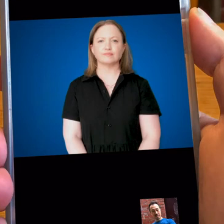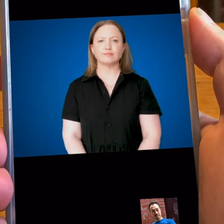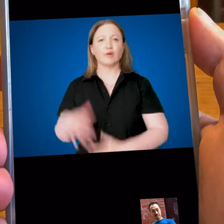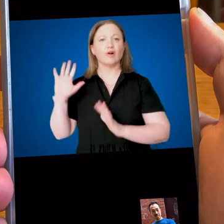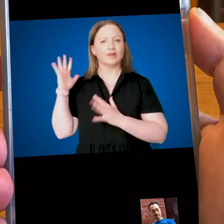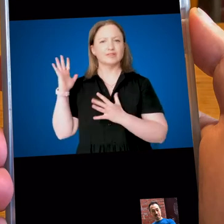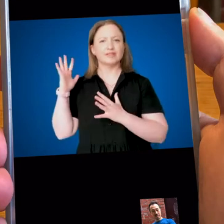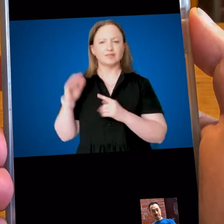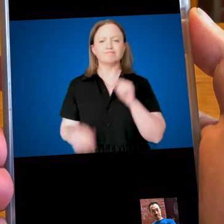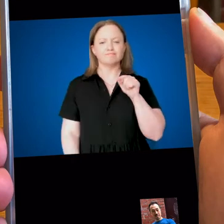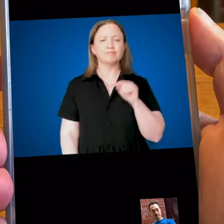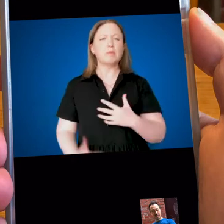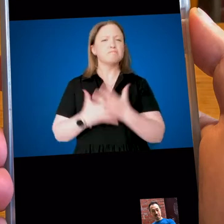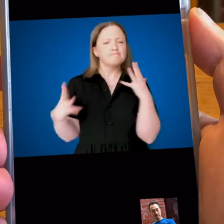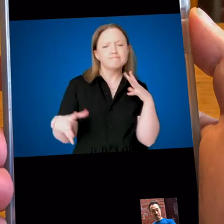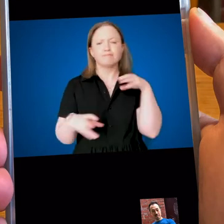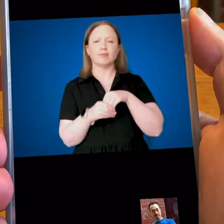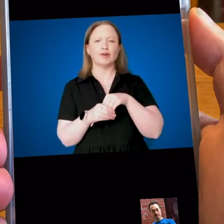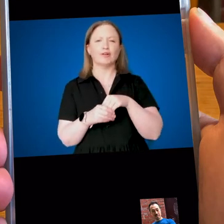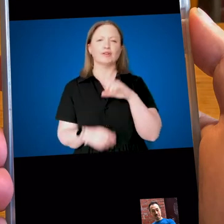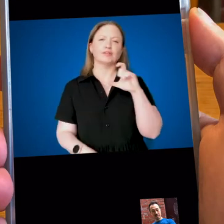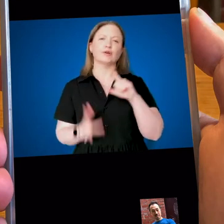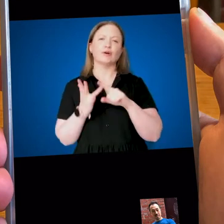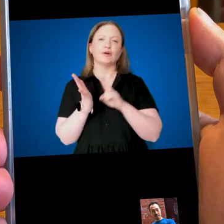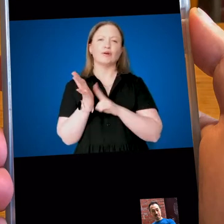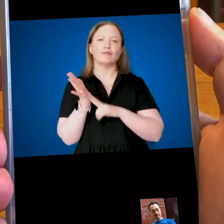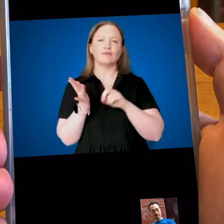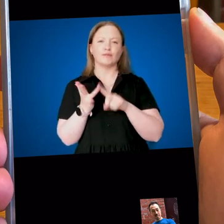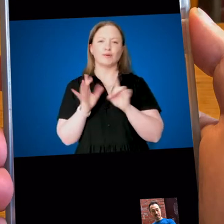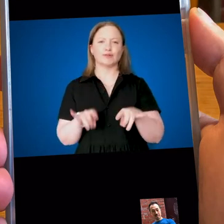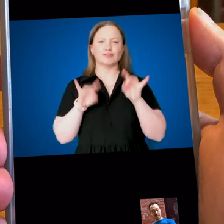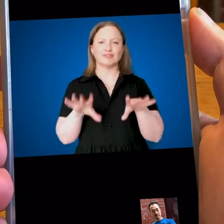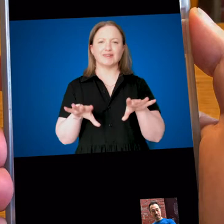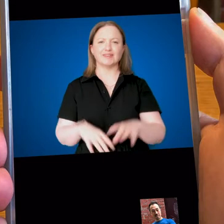Auslan is a big part of Convo Australia